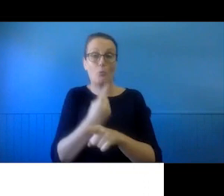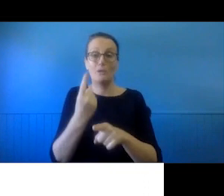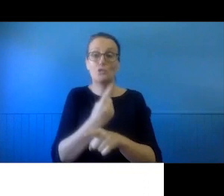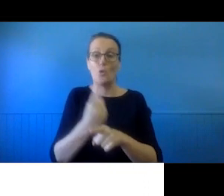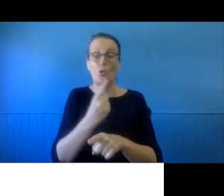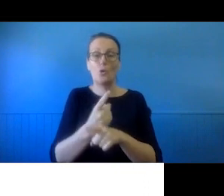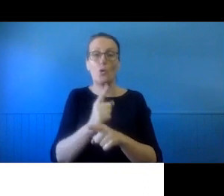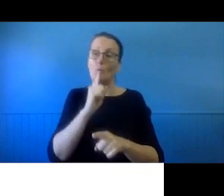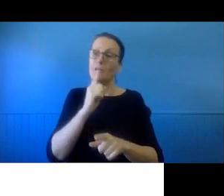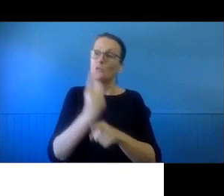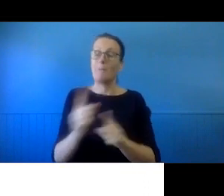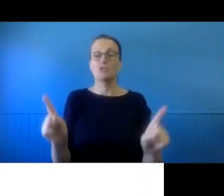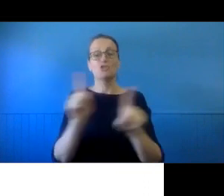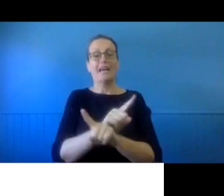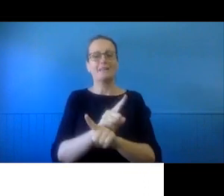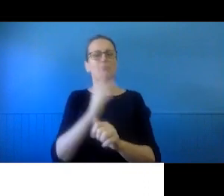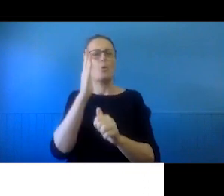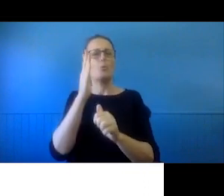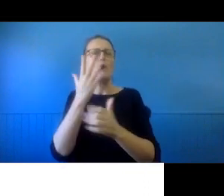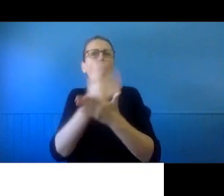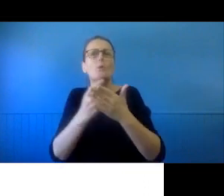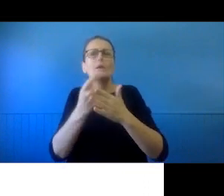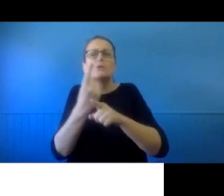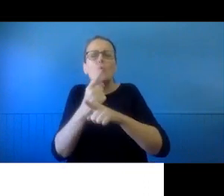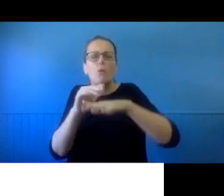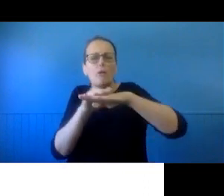unpact what the components. I want to suggest to you that the biggest